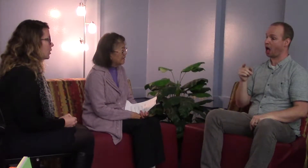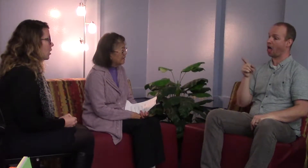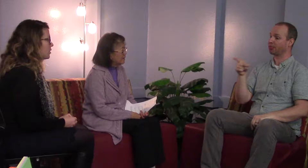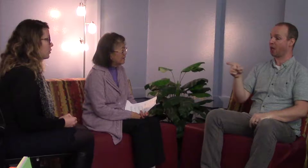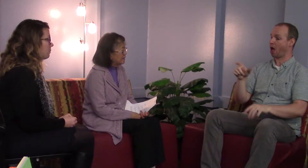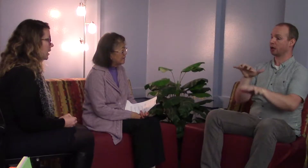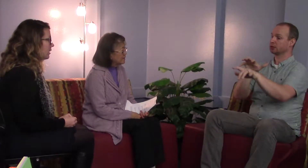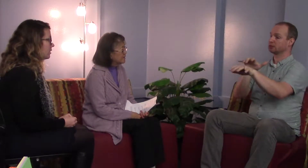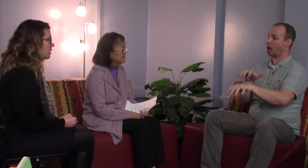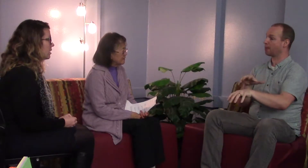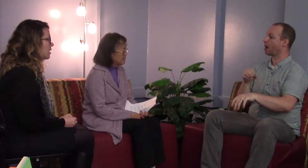across from me,